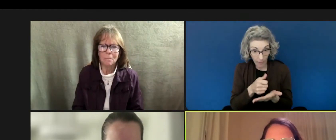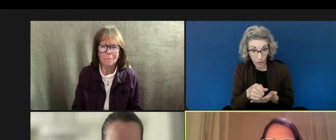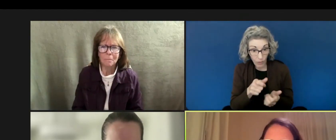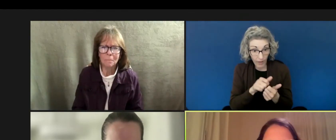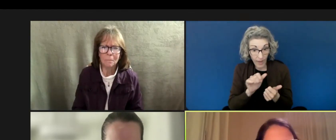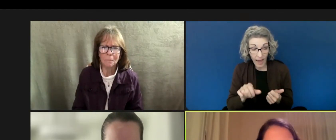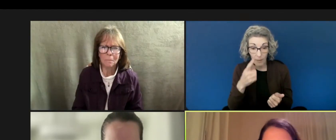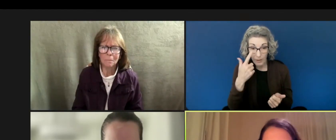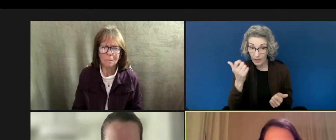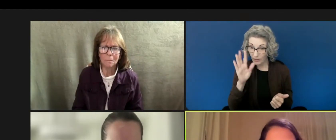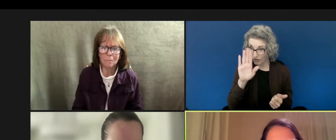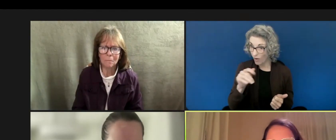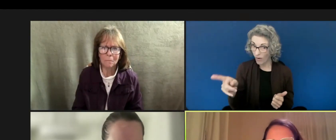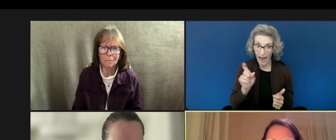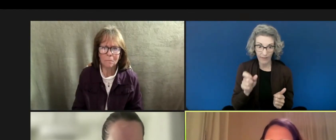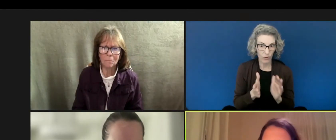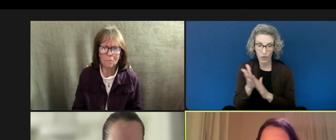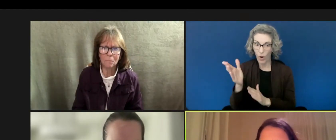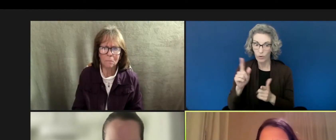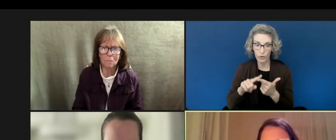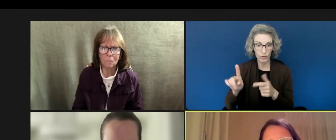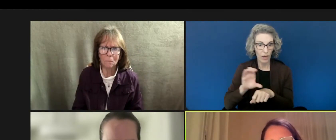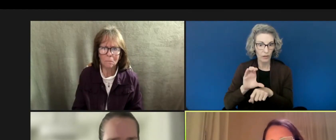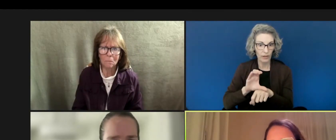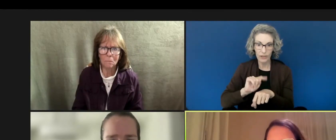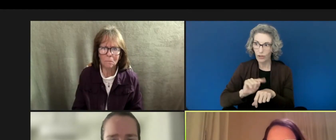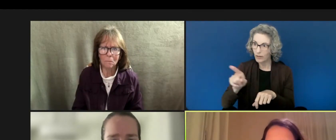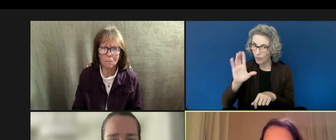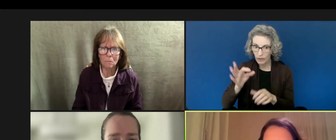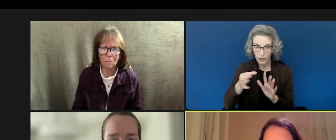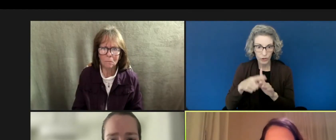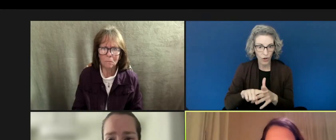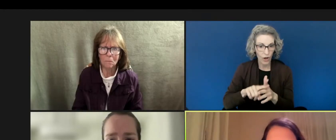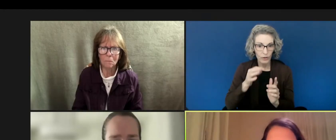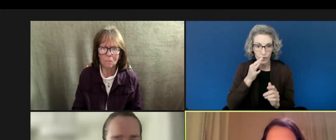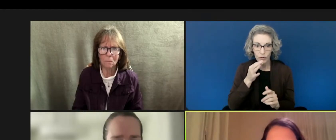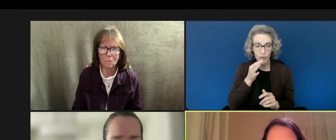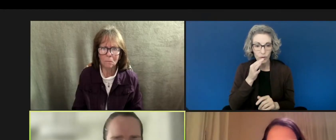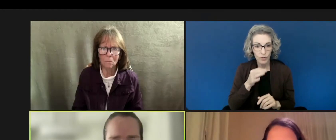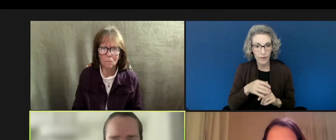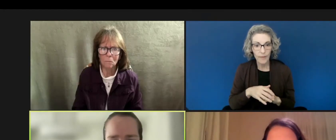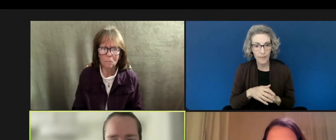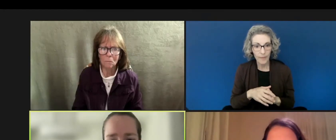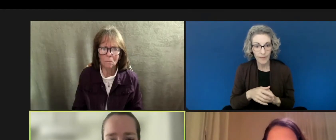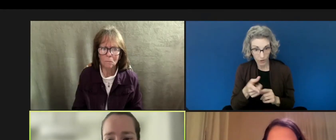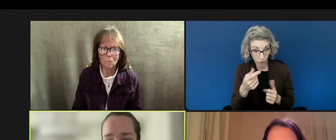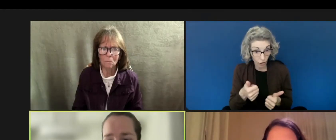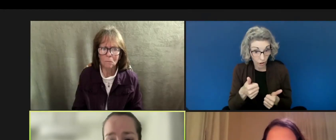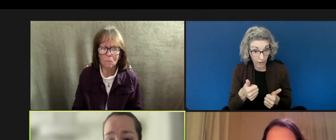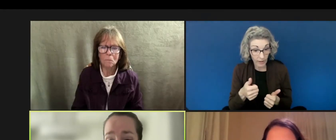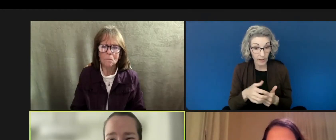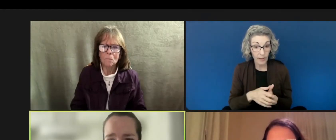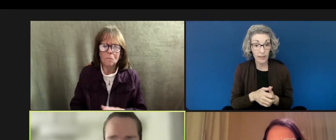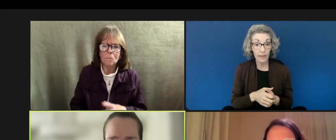Cuz we really have to go, the consultations are starting. Are you good? No, I'm fine.